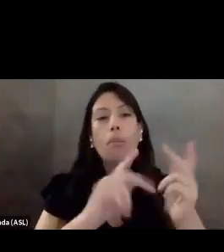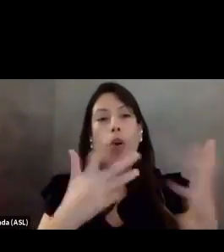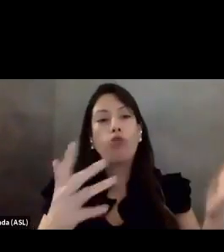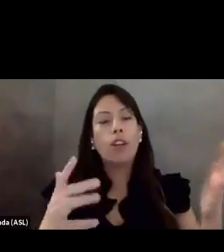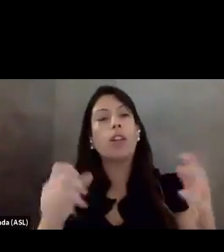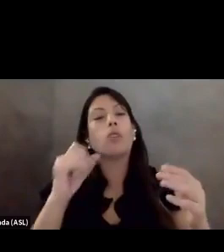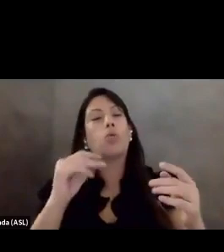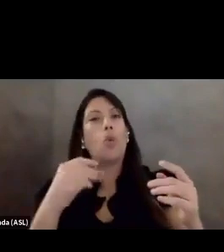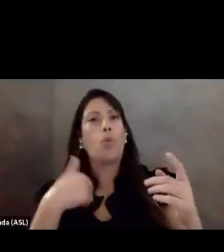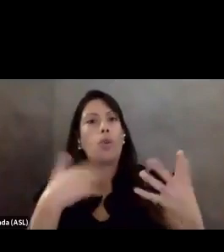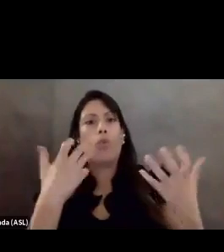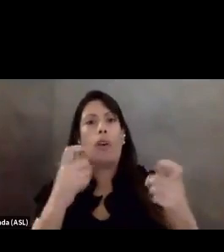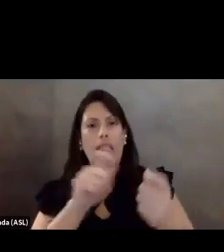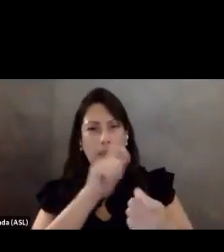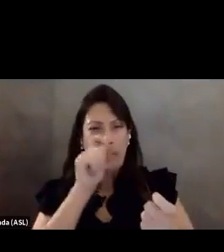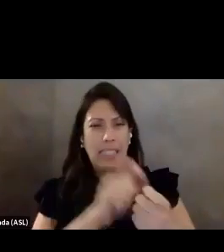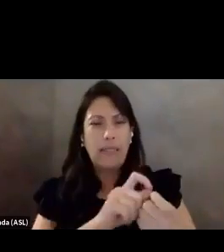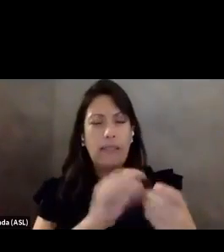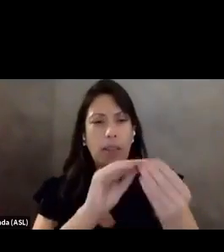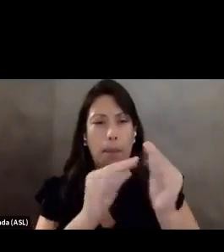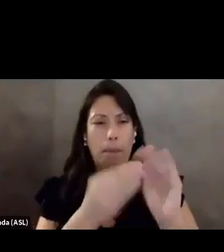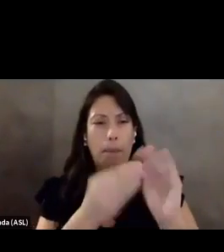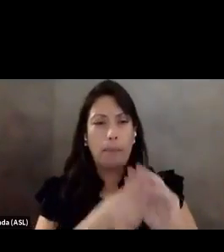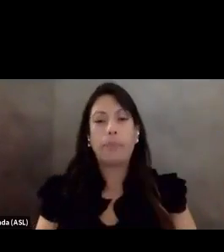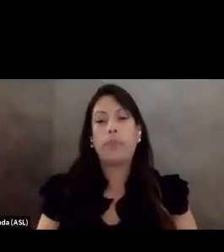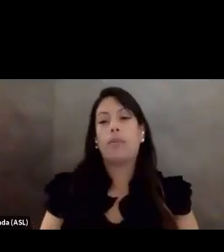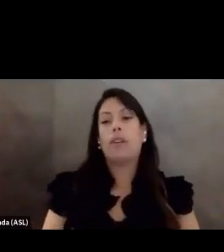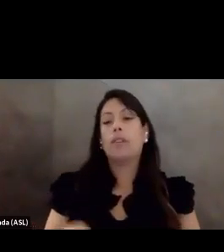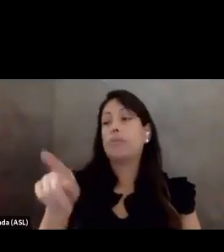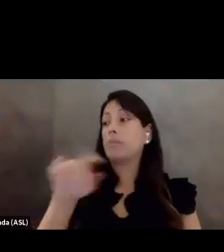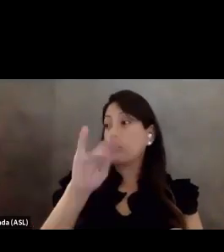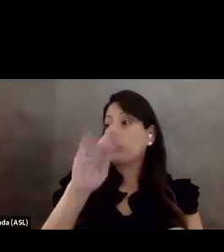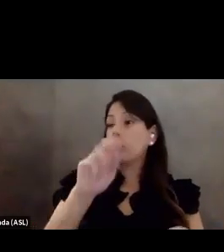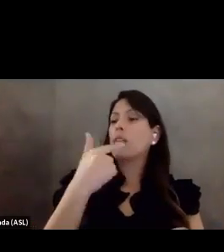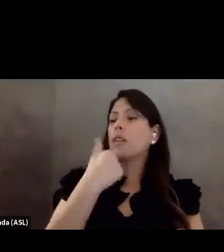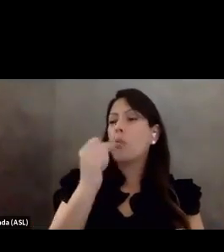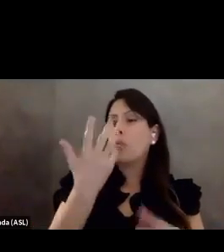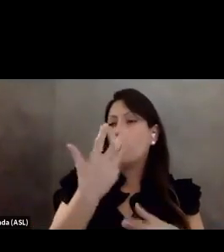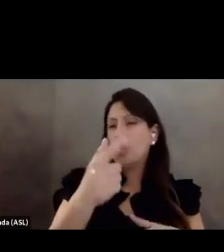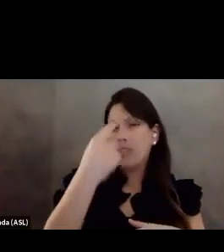What if you had to put a percentage on it? What percentage of cases you feel get an